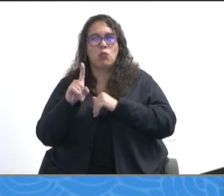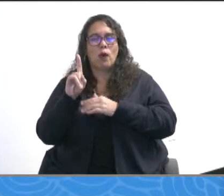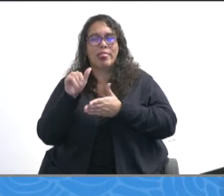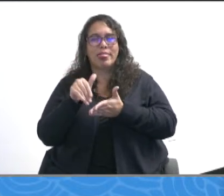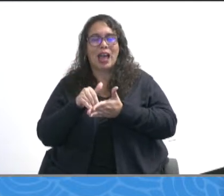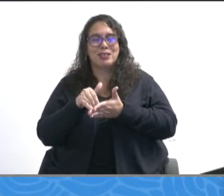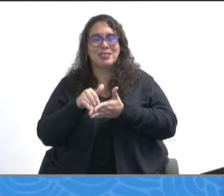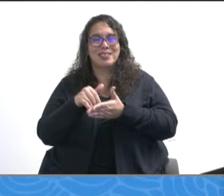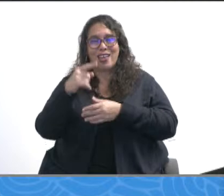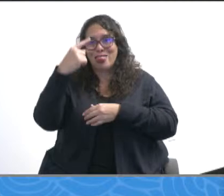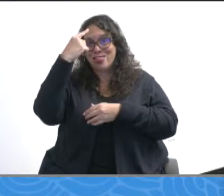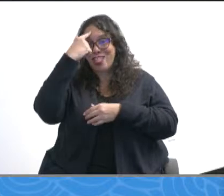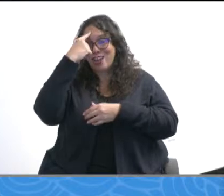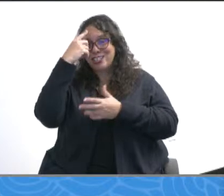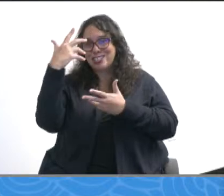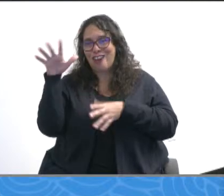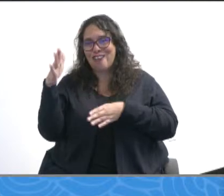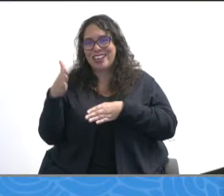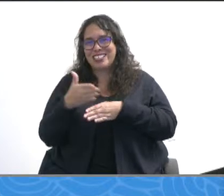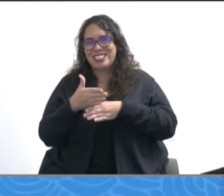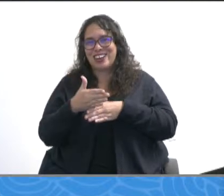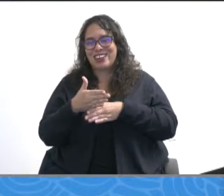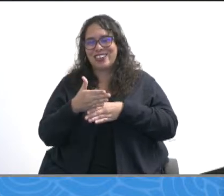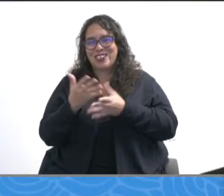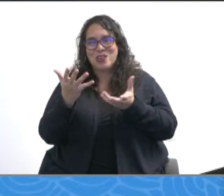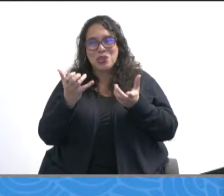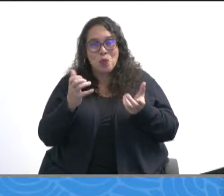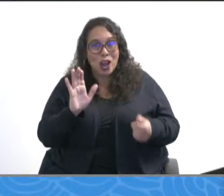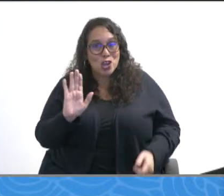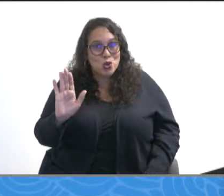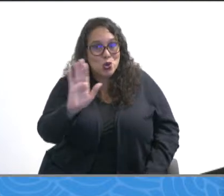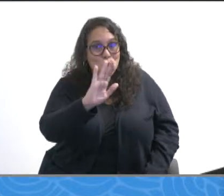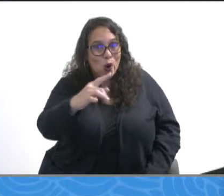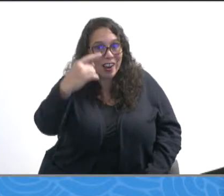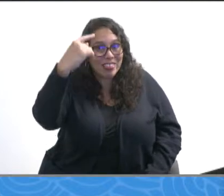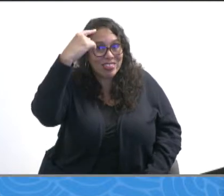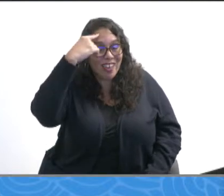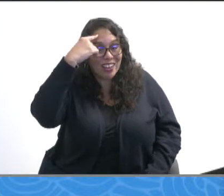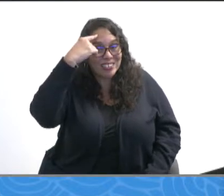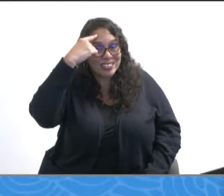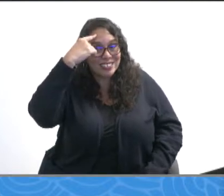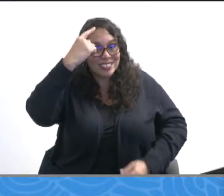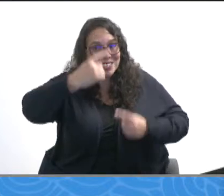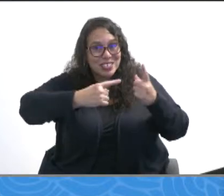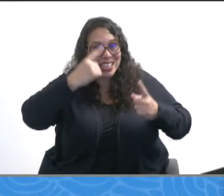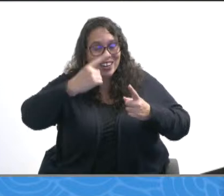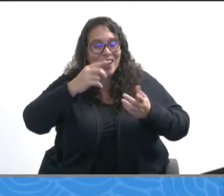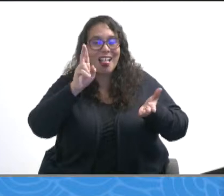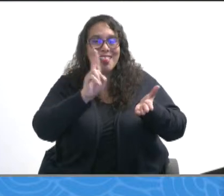So if you want your thoughts to be considered, again, log on ThoughtExchange and let us know.